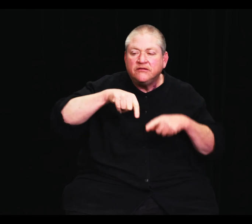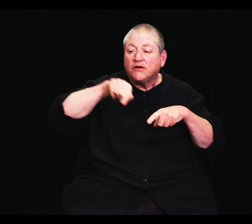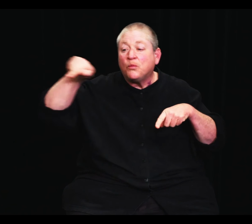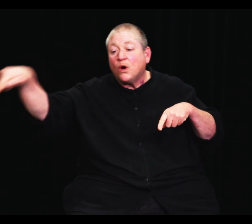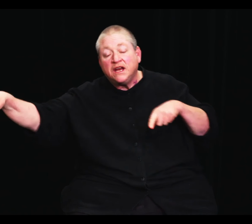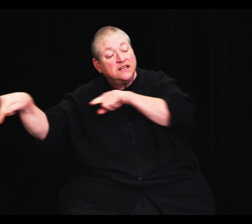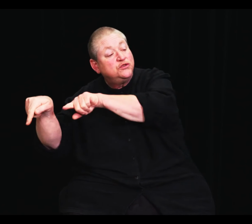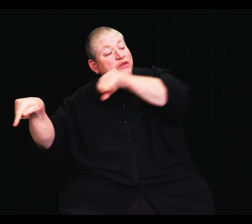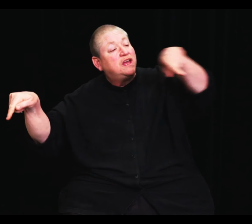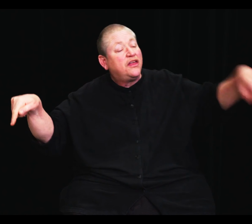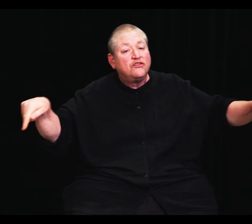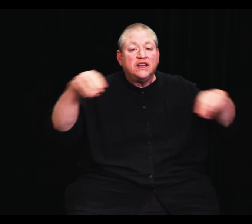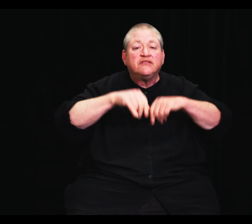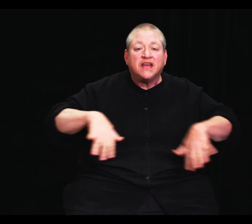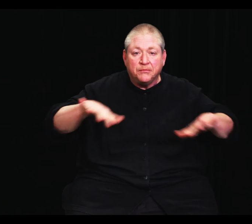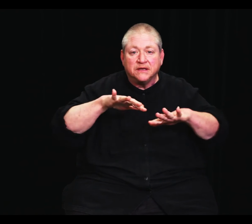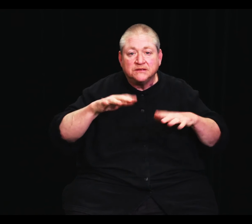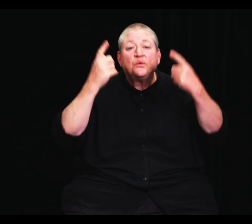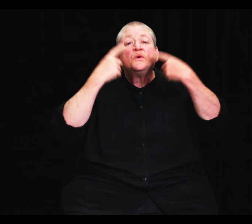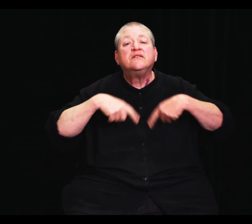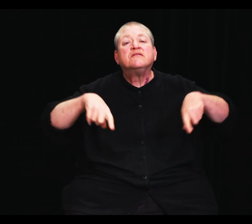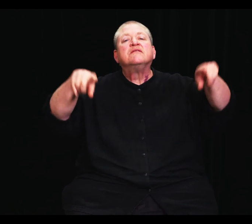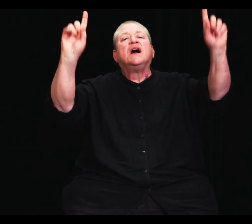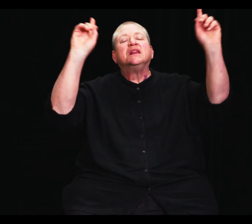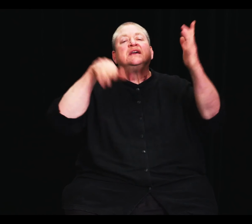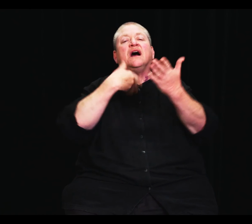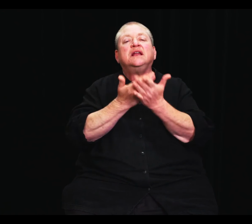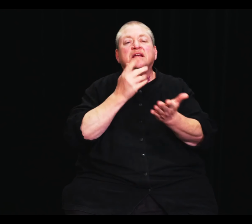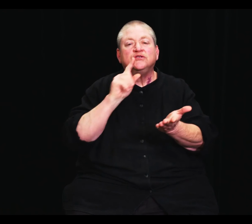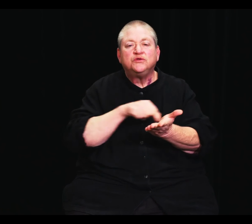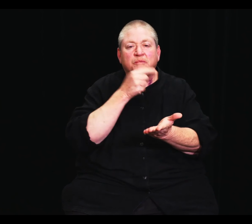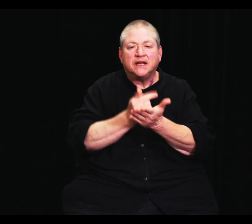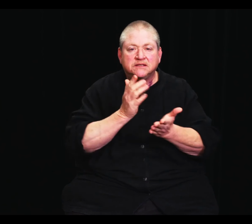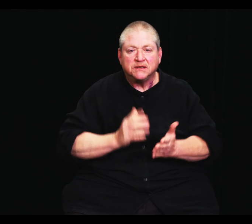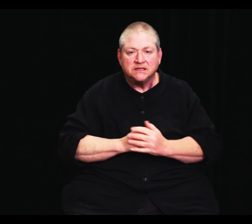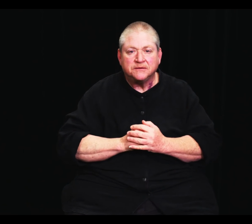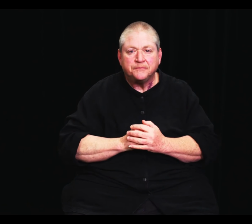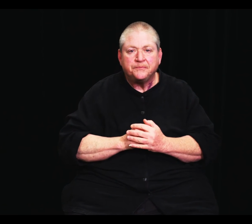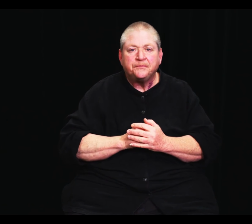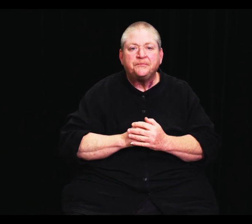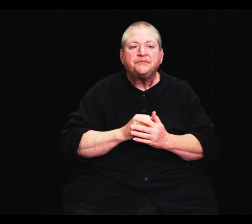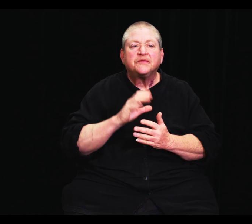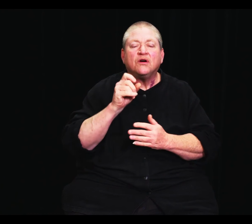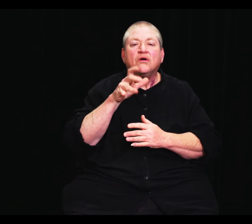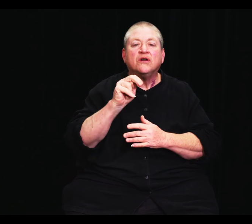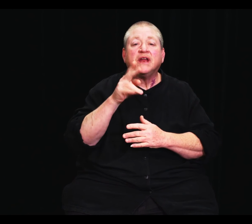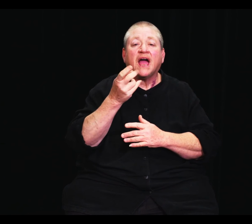dozens of office hour visits, a few parking tickets, and daily workouts, walking from one end of Western's massive campus to the next,